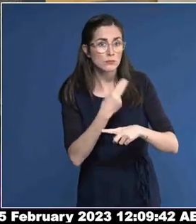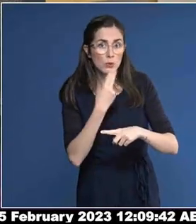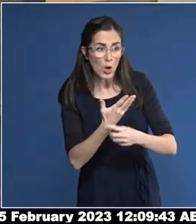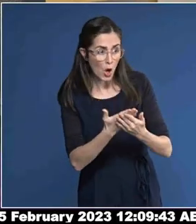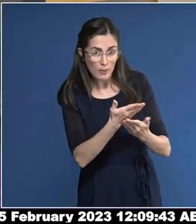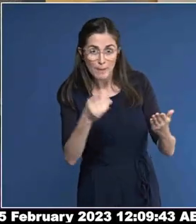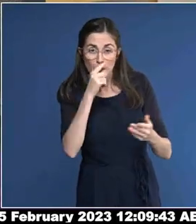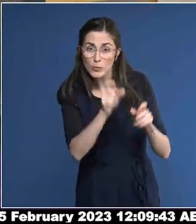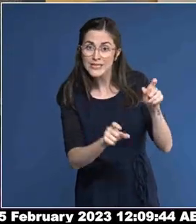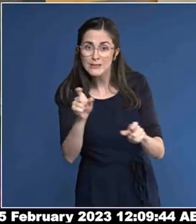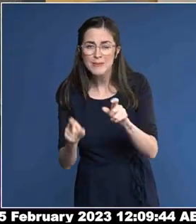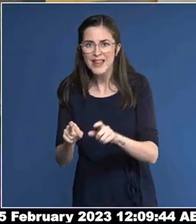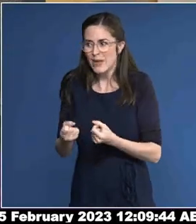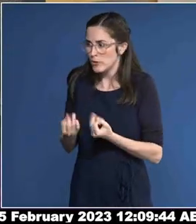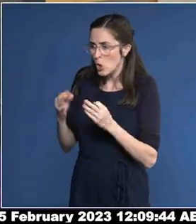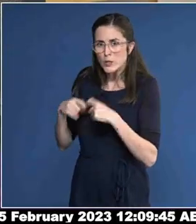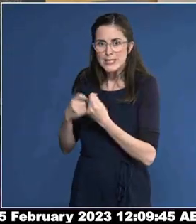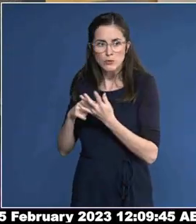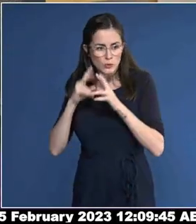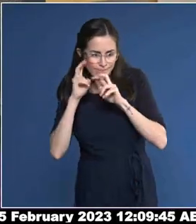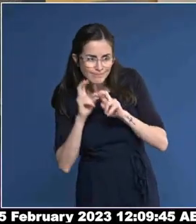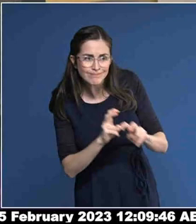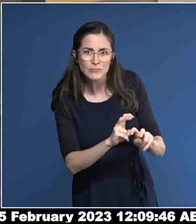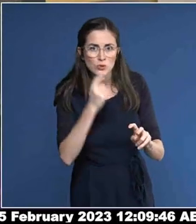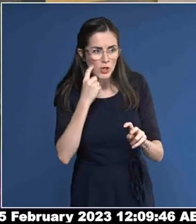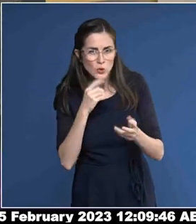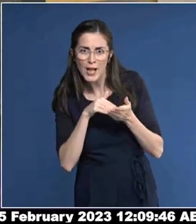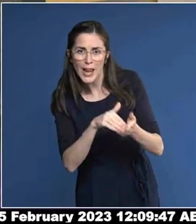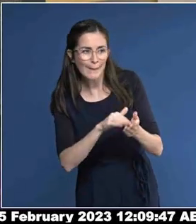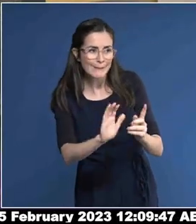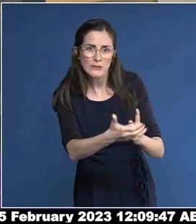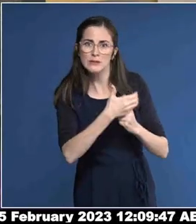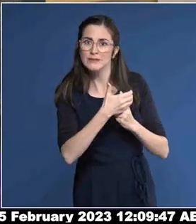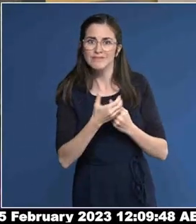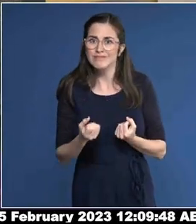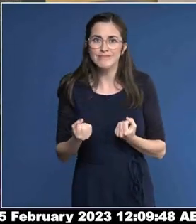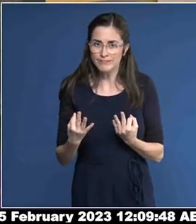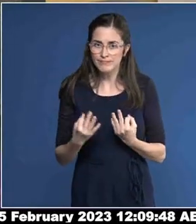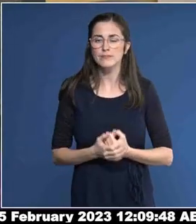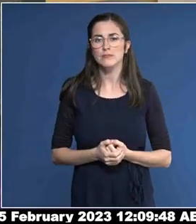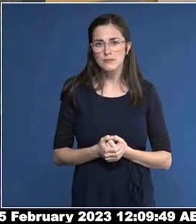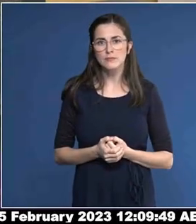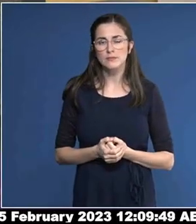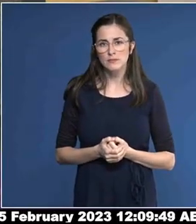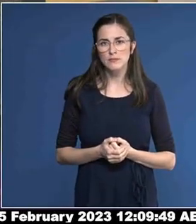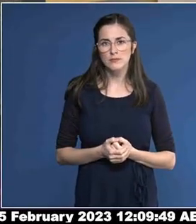Now, in response to the submission that was made to that effect, Afford said in its